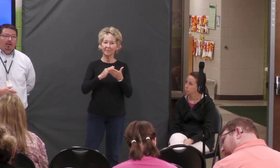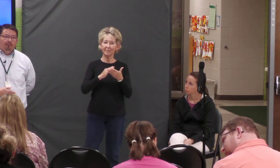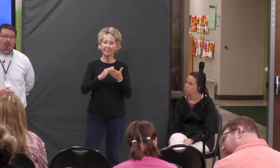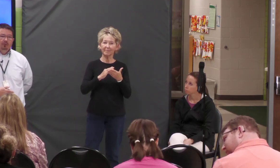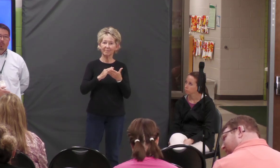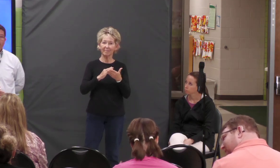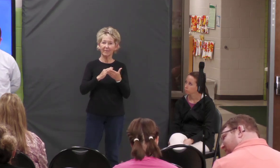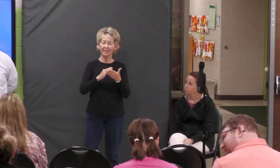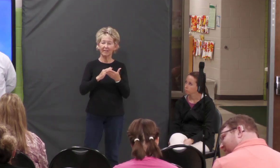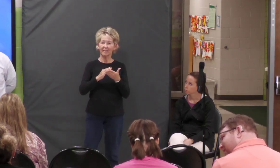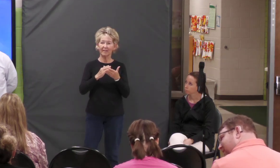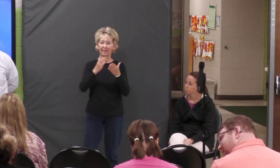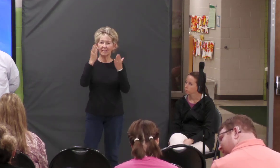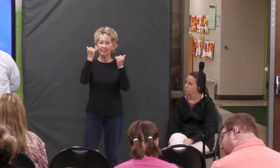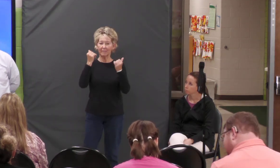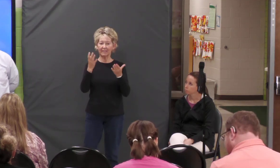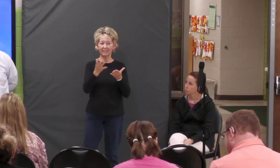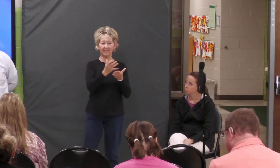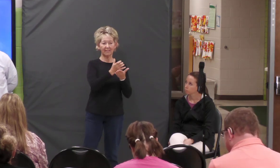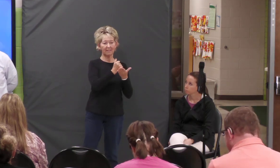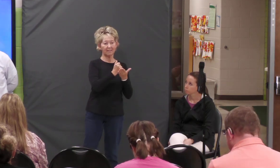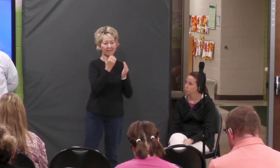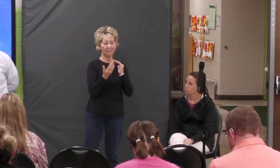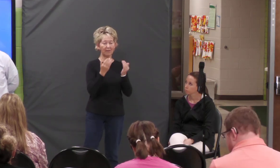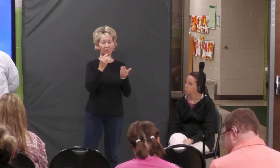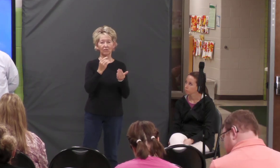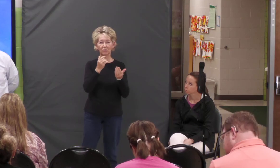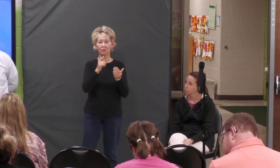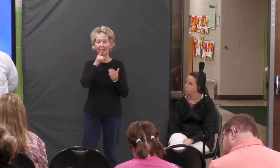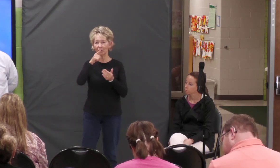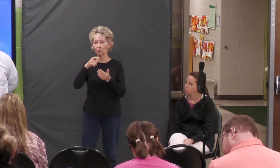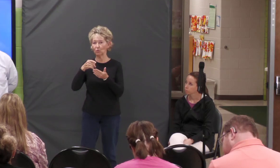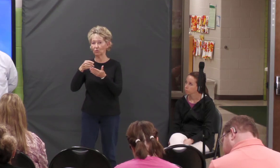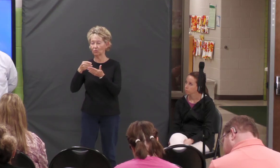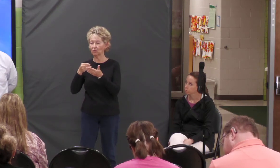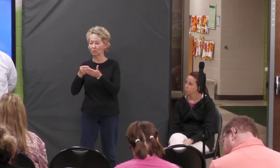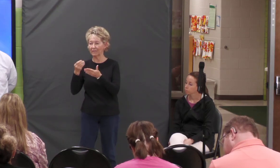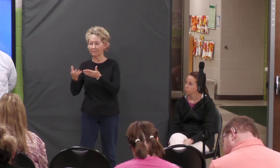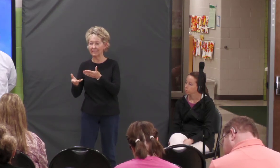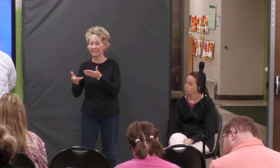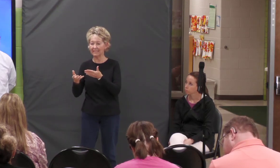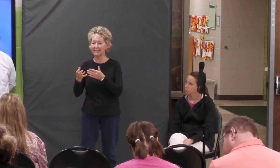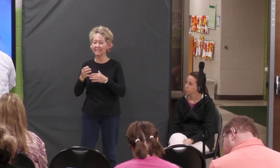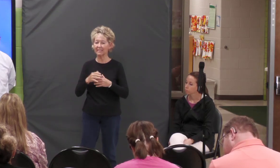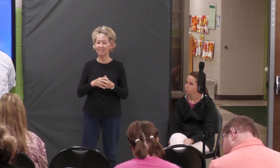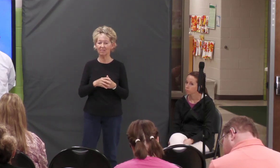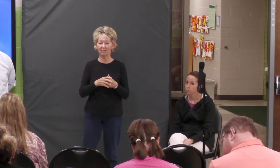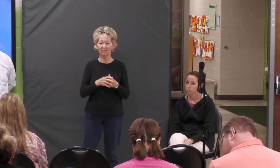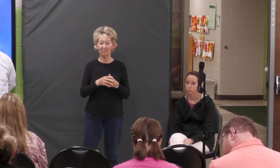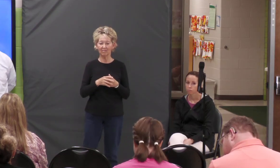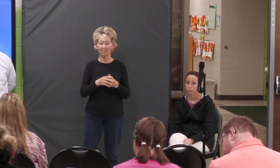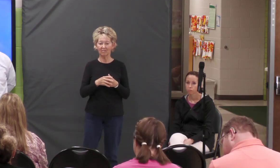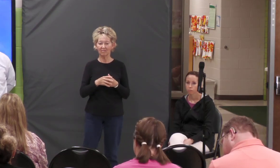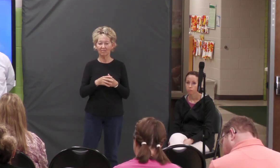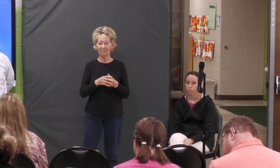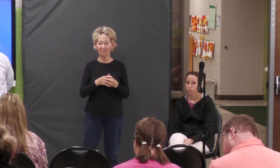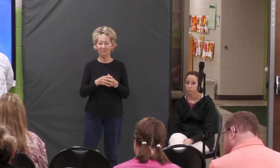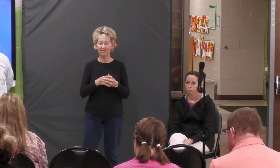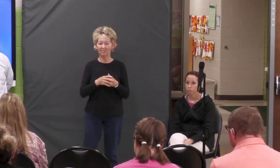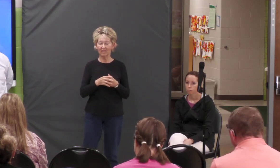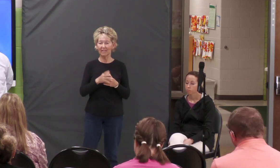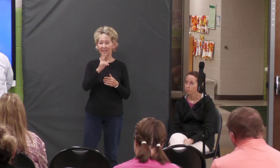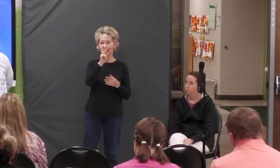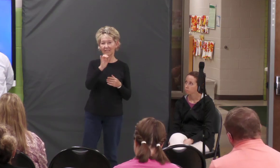revenues will be verses what you're going to spend and um yeah of course that KSD with them being